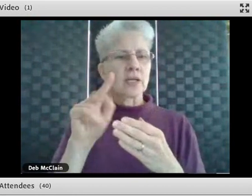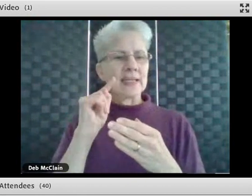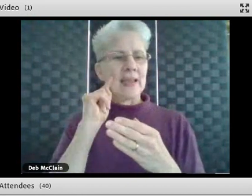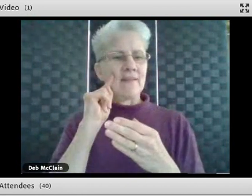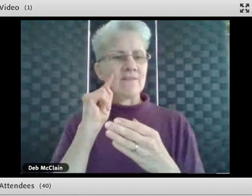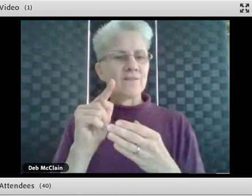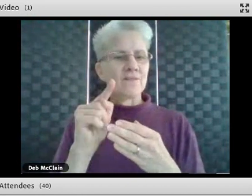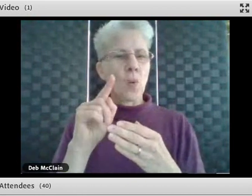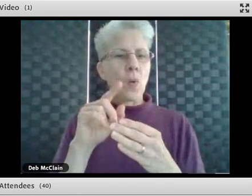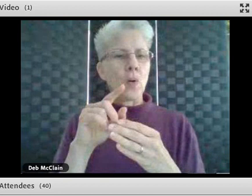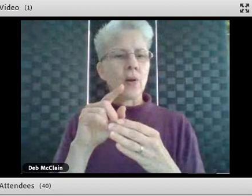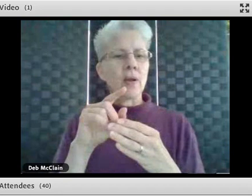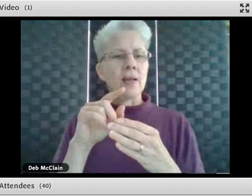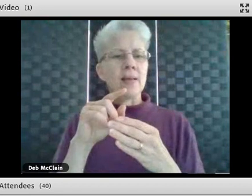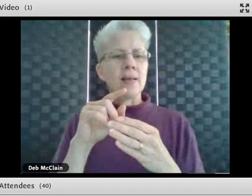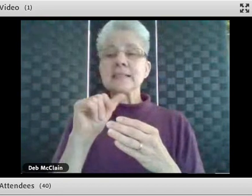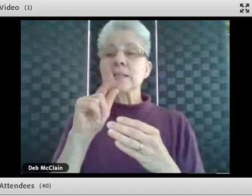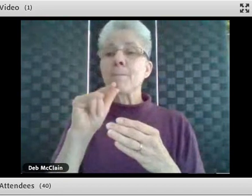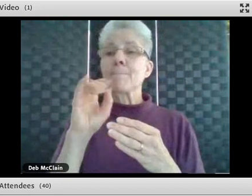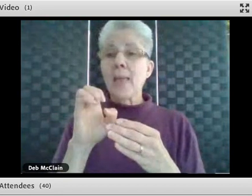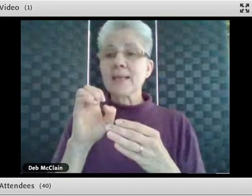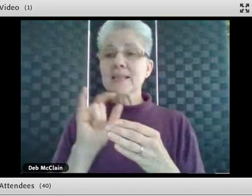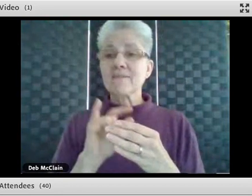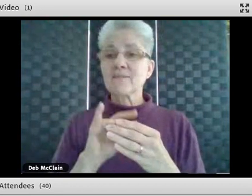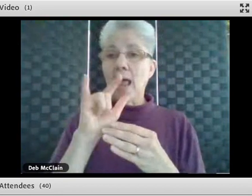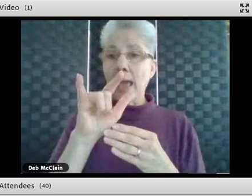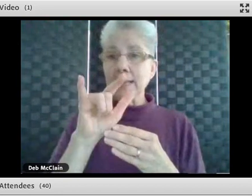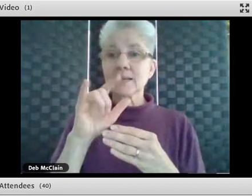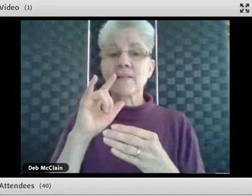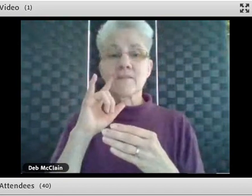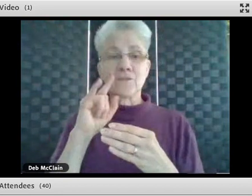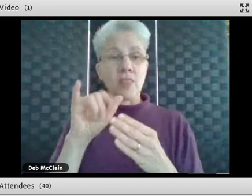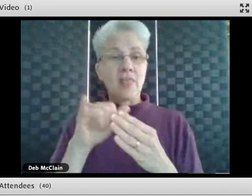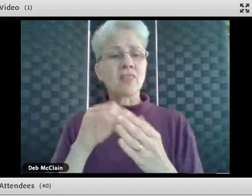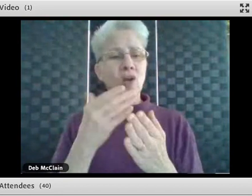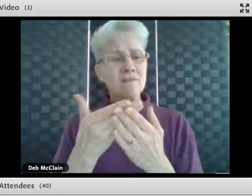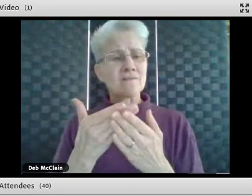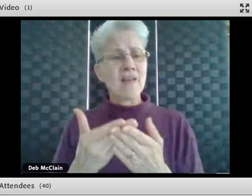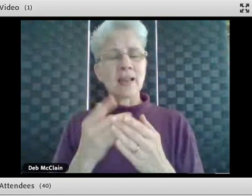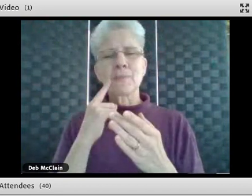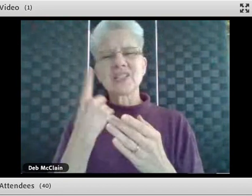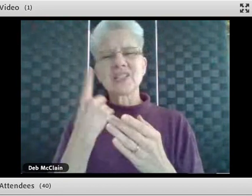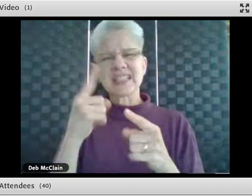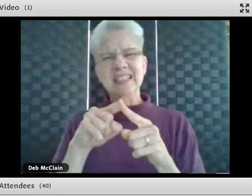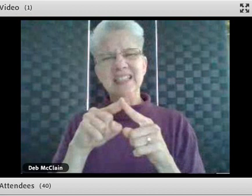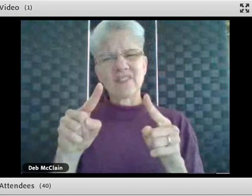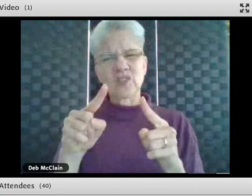So these are two both valid headings but just mean slightly different things.